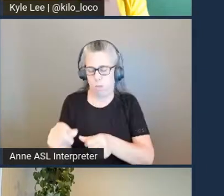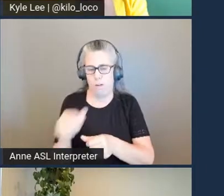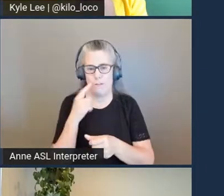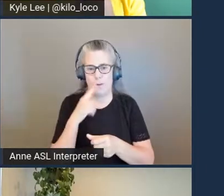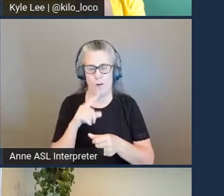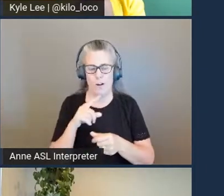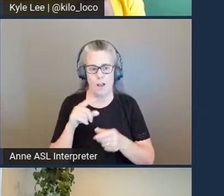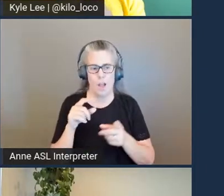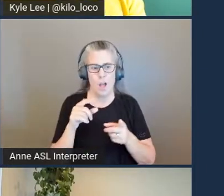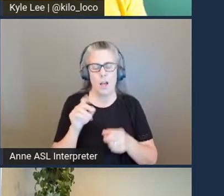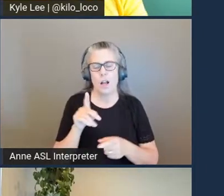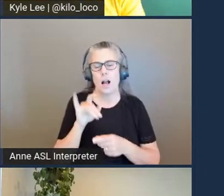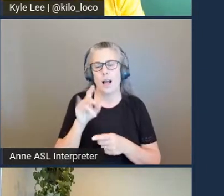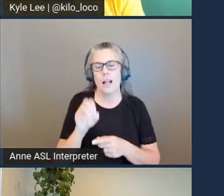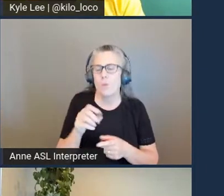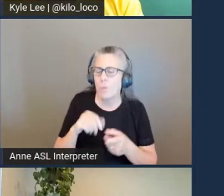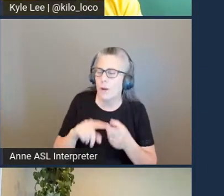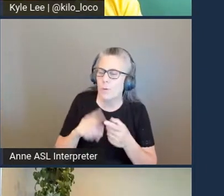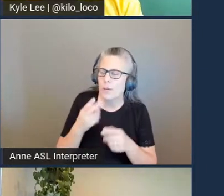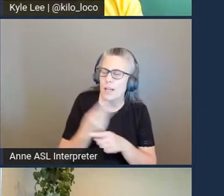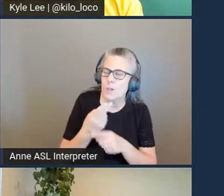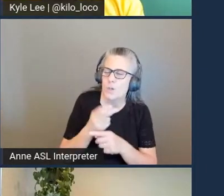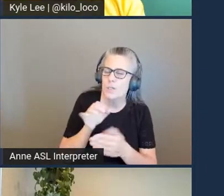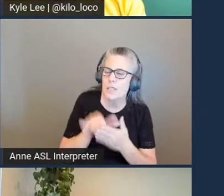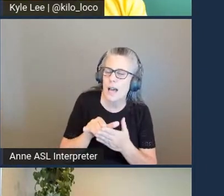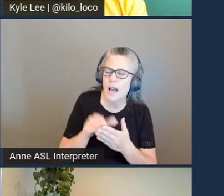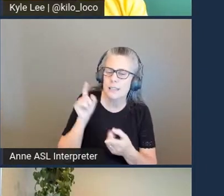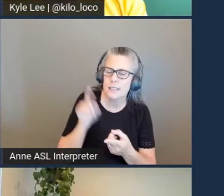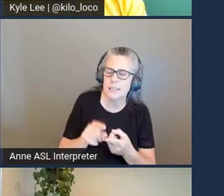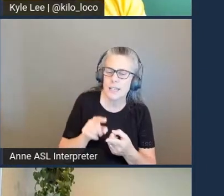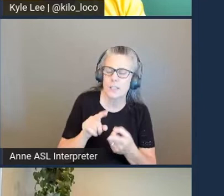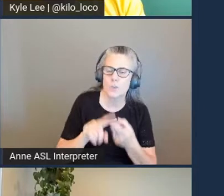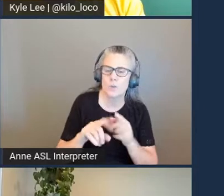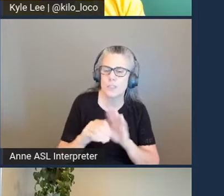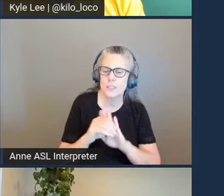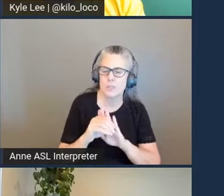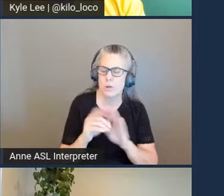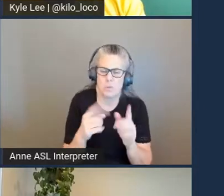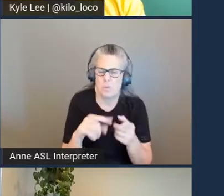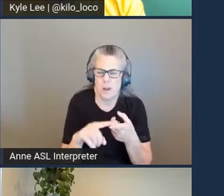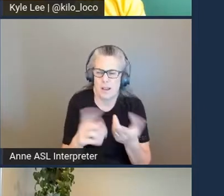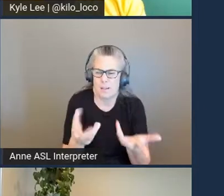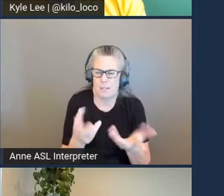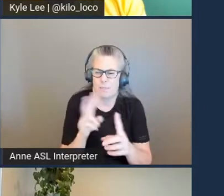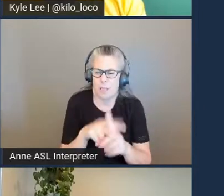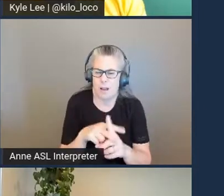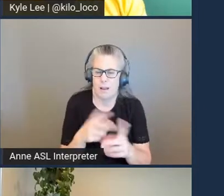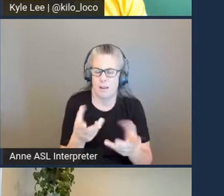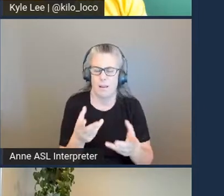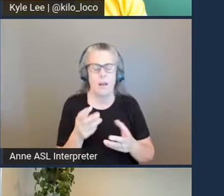Like when would I want to. Yeah. - Yeah that. Yeah as Darko mentioned, like, let's say there is a little bit of a trade-off here.